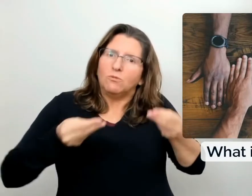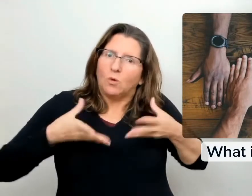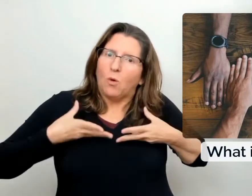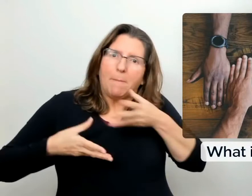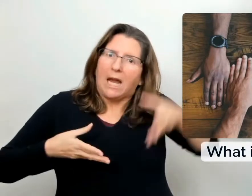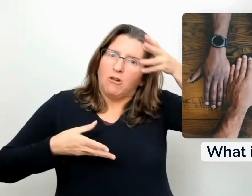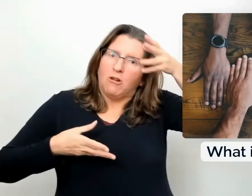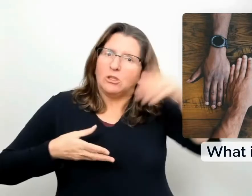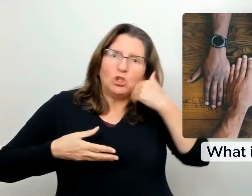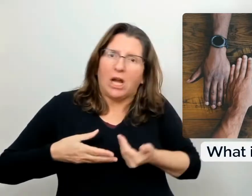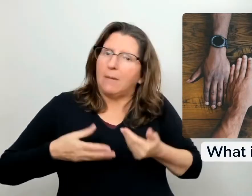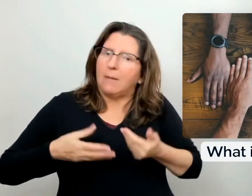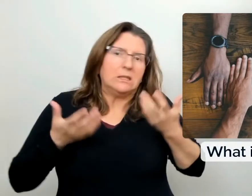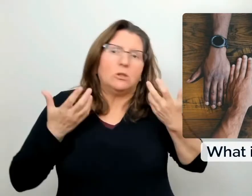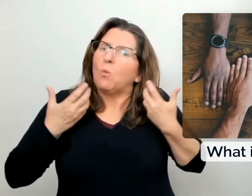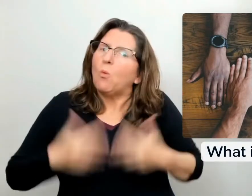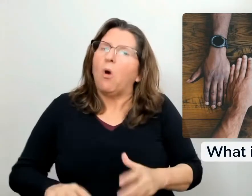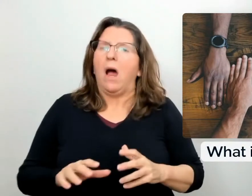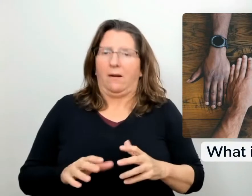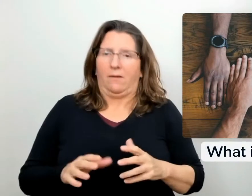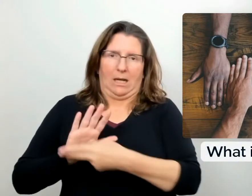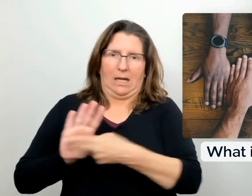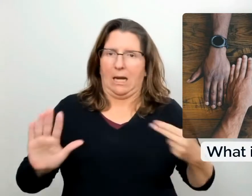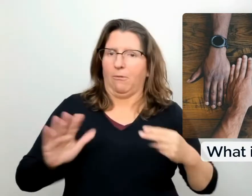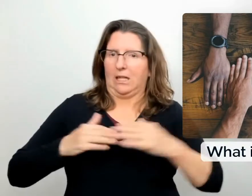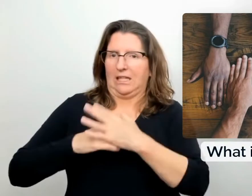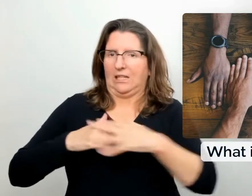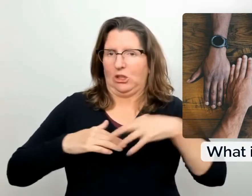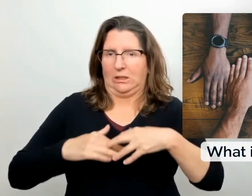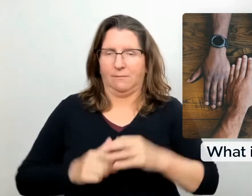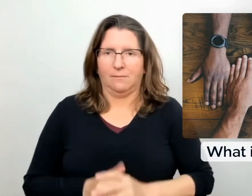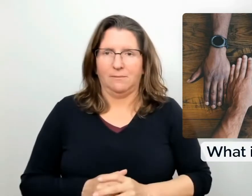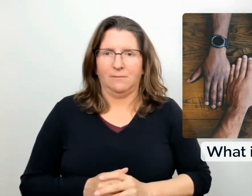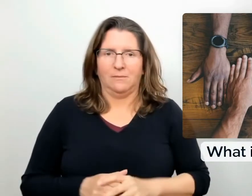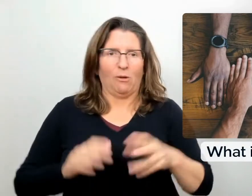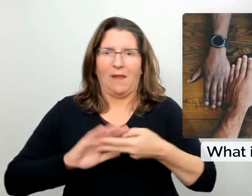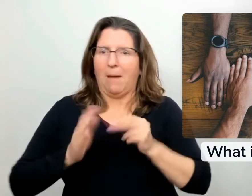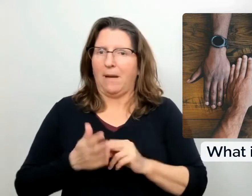but their parents had been made to feel ashamed of this heritage.